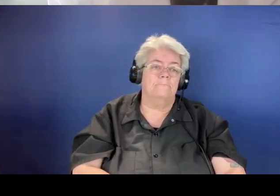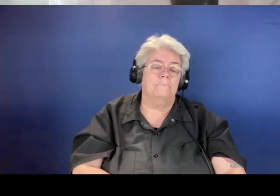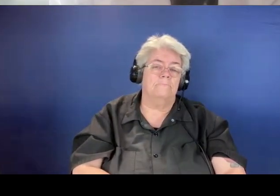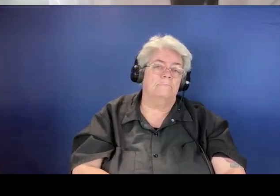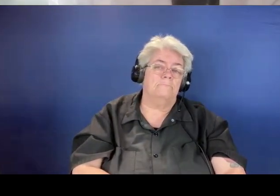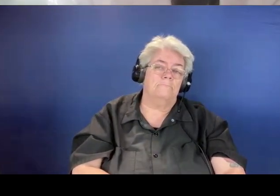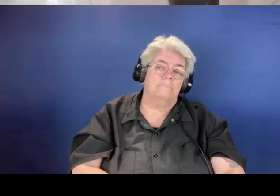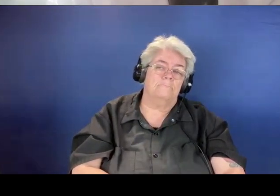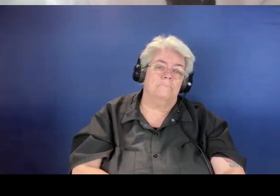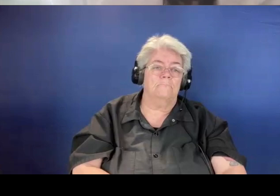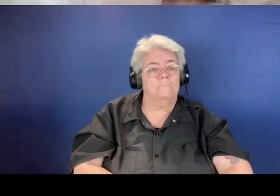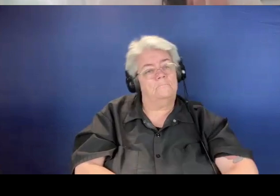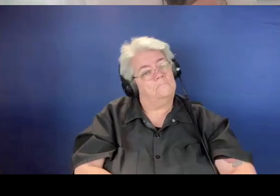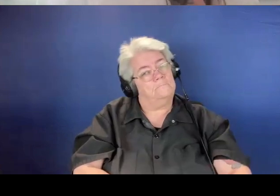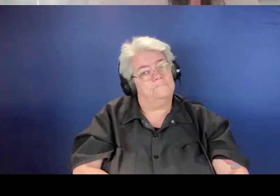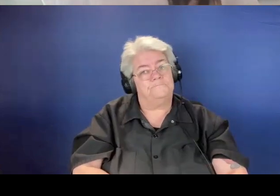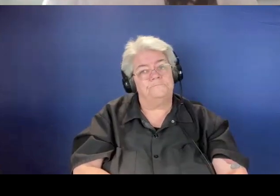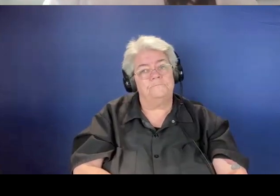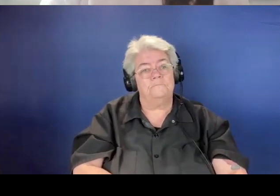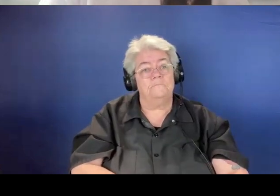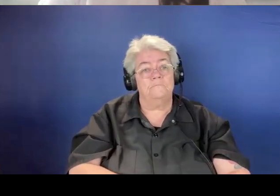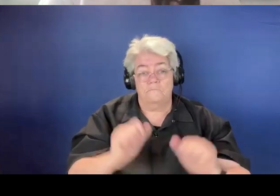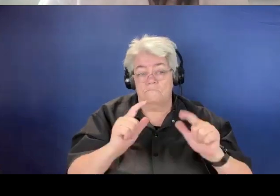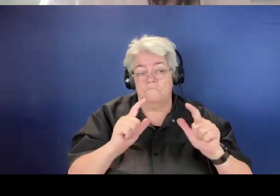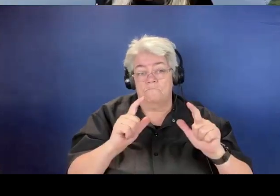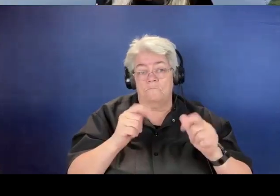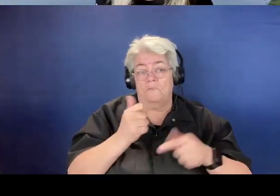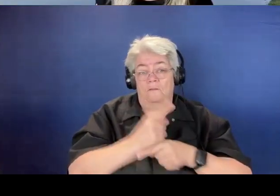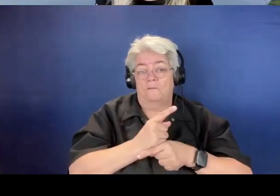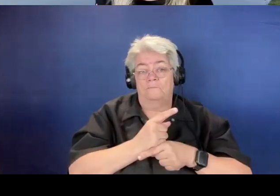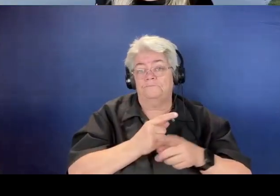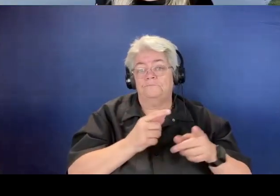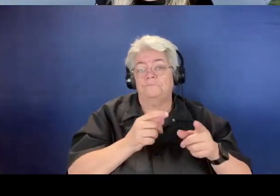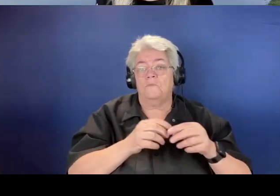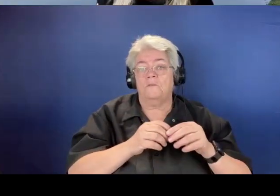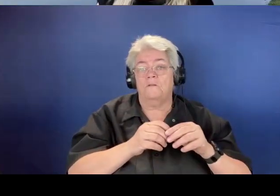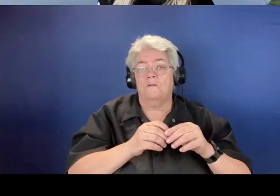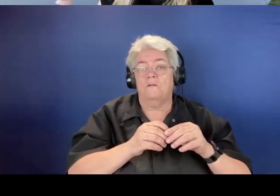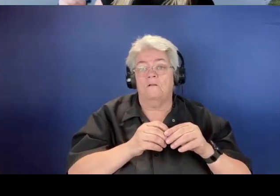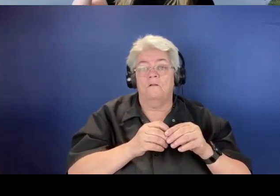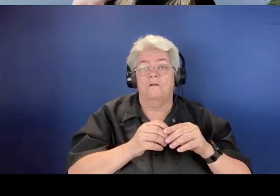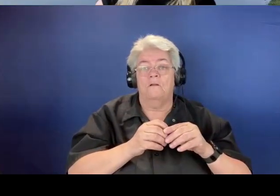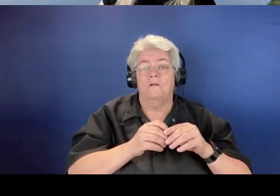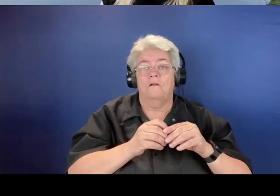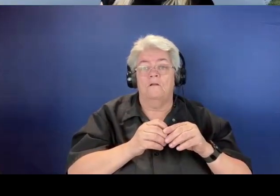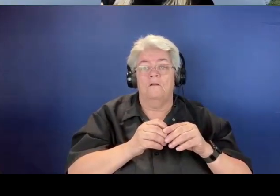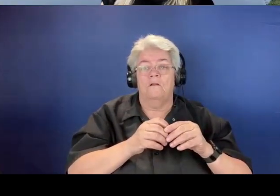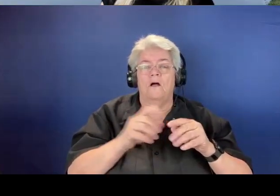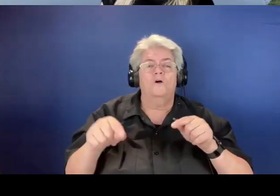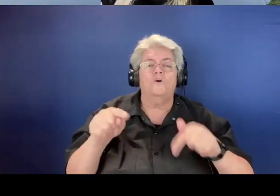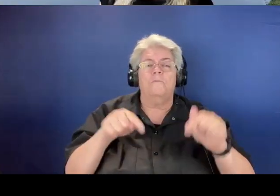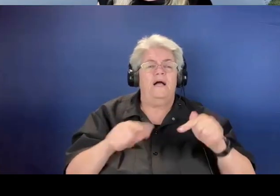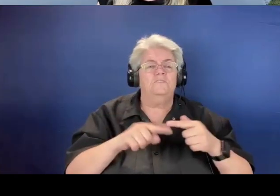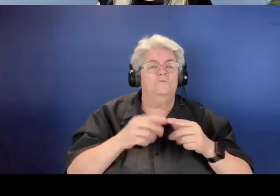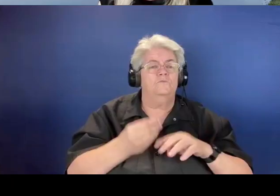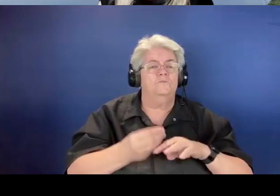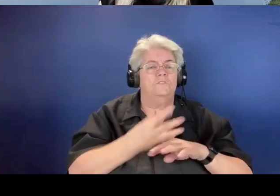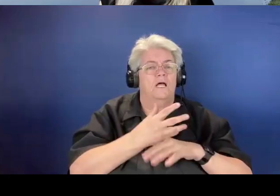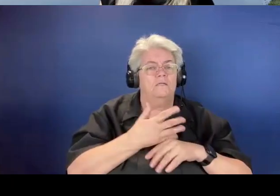Perfect. Is it up? Good? Well? Hold on. Take me back to the slide before, please.